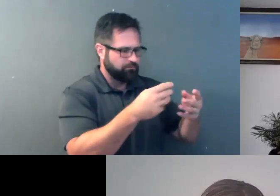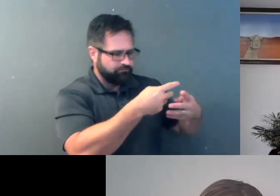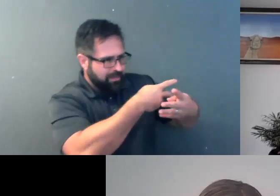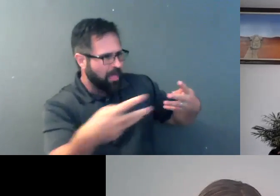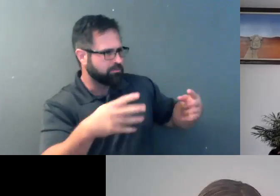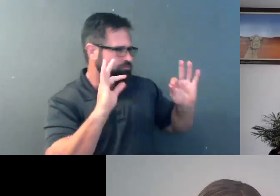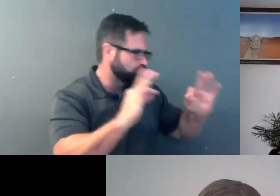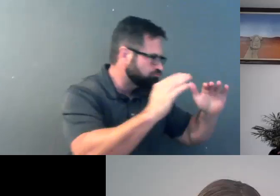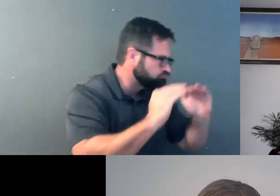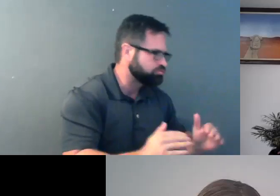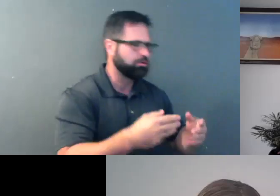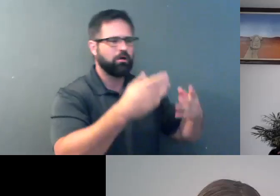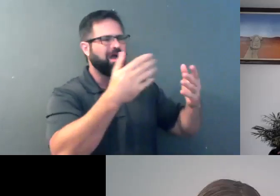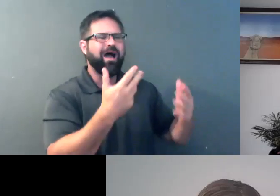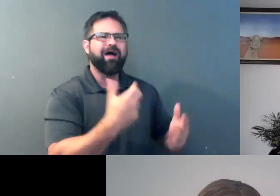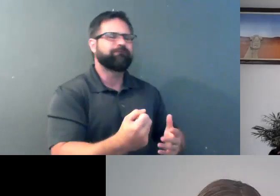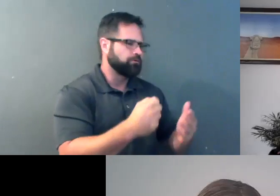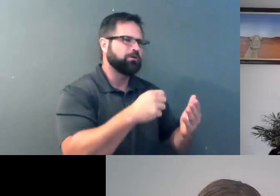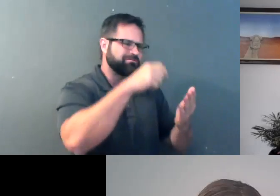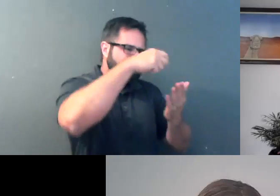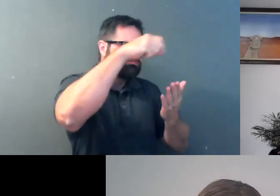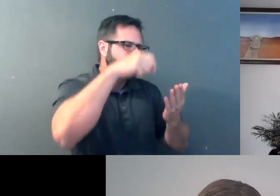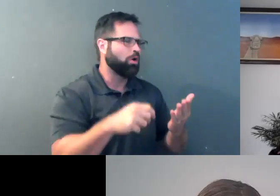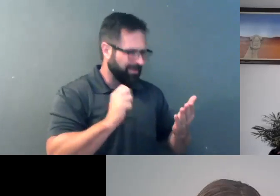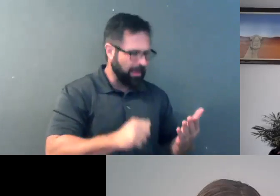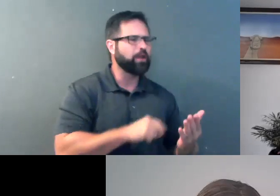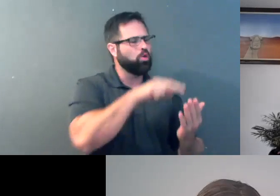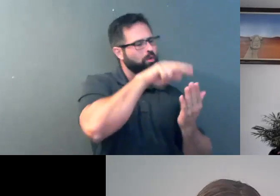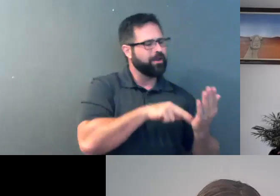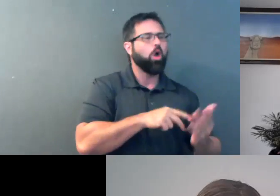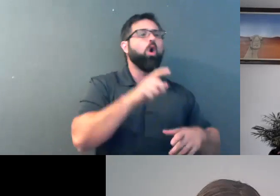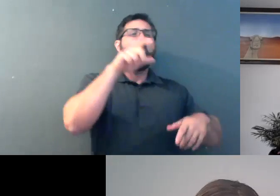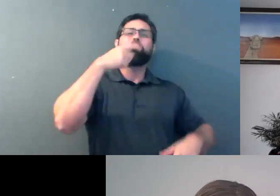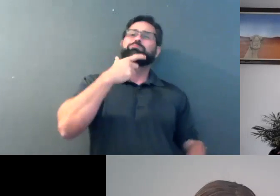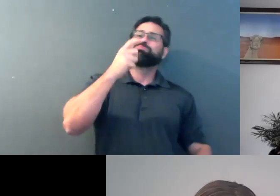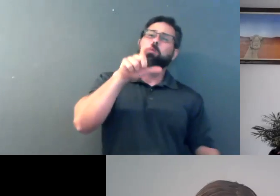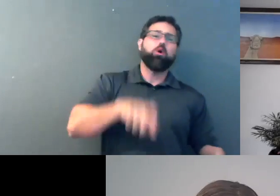tools for protection actors for example so one of the things i think is really having those